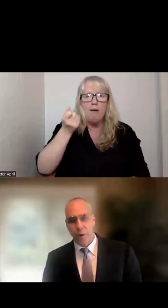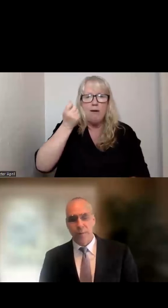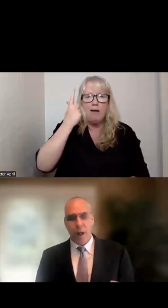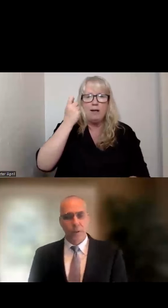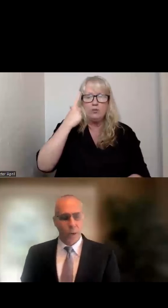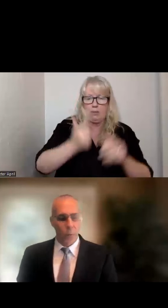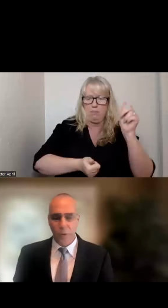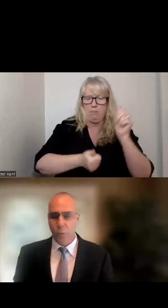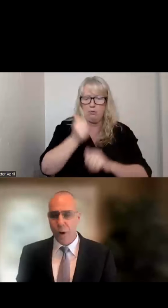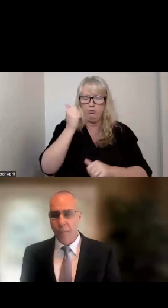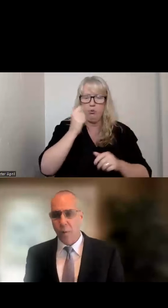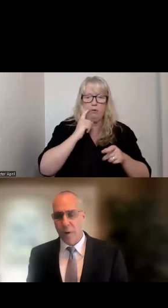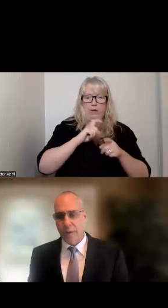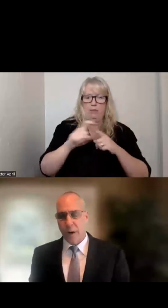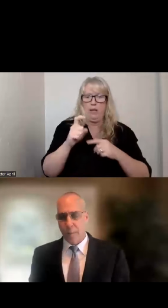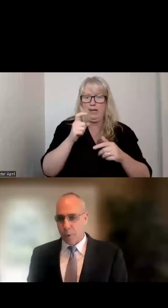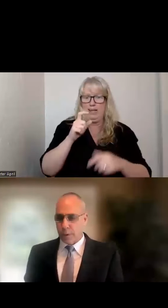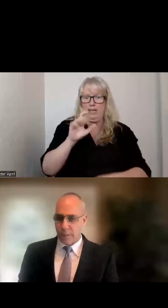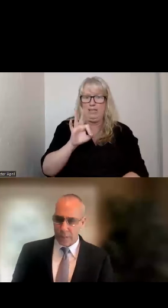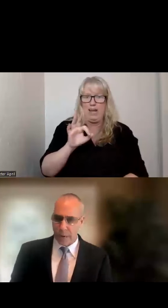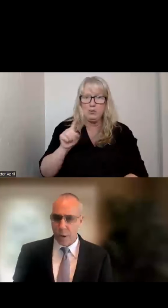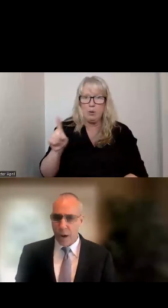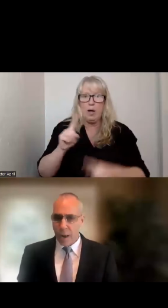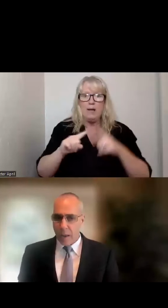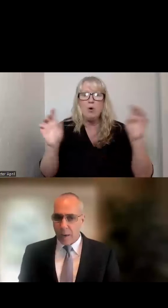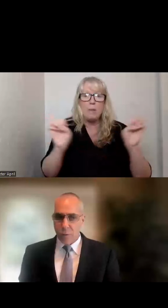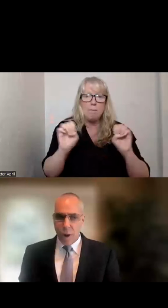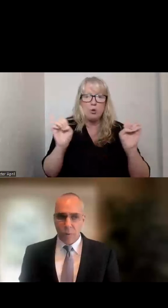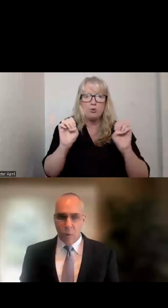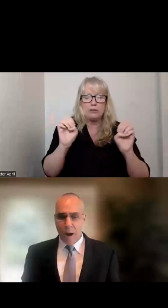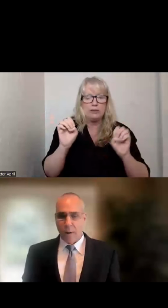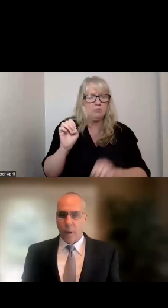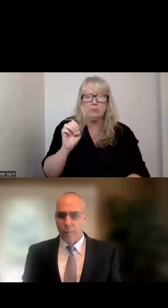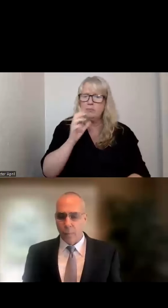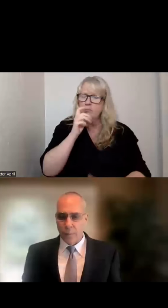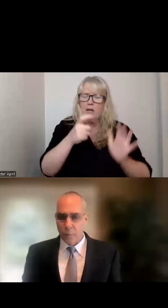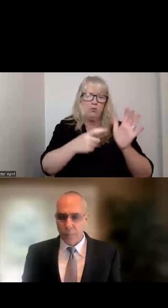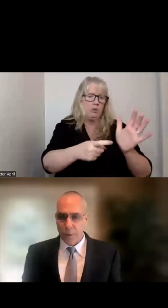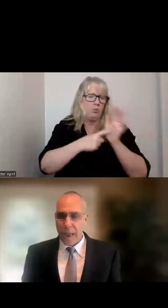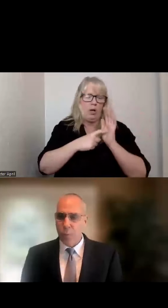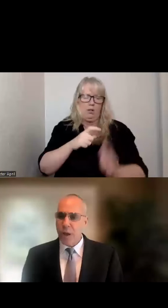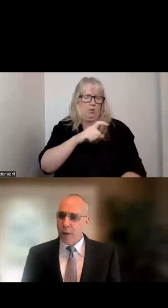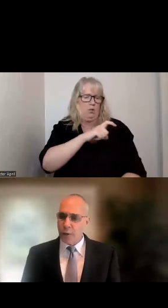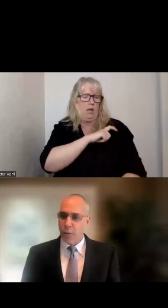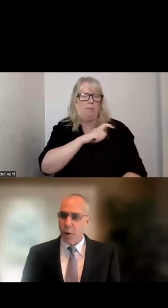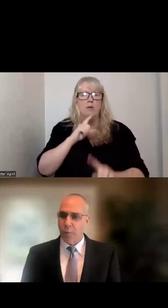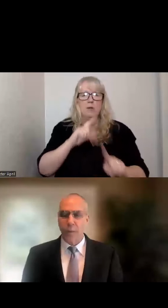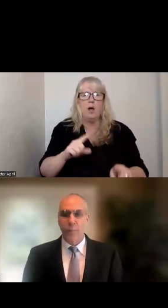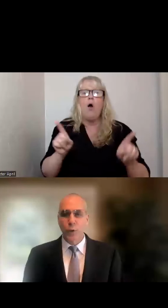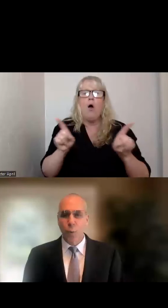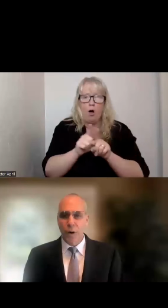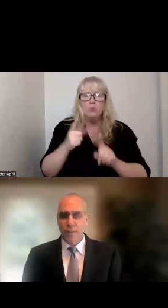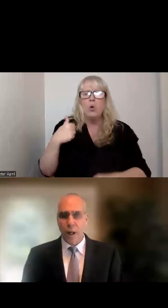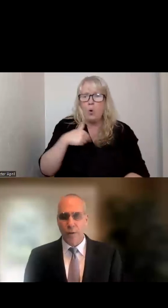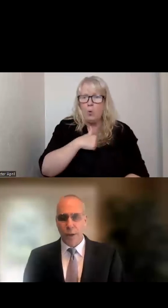MAJORITY OF CALLS THAT GO TO 911 EMERGENCY CENTER DON'T REQUIRE A LAW ENFORCEMENT RESPONSE AND WE KNOW THAT THE MAJORITY OF CALLS